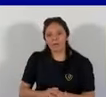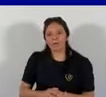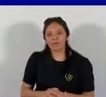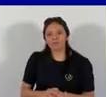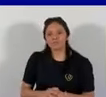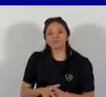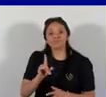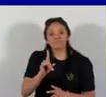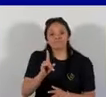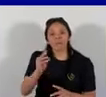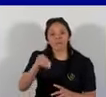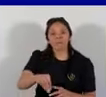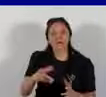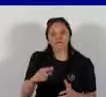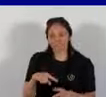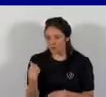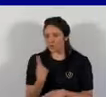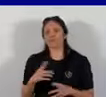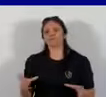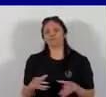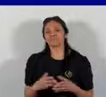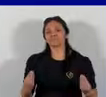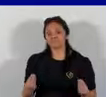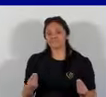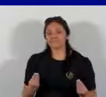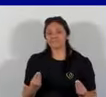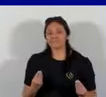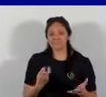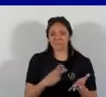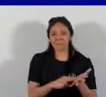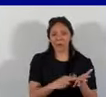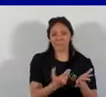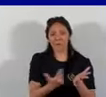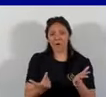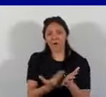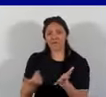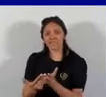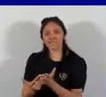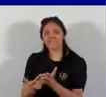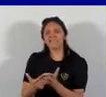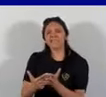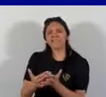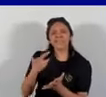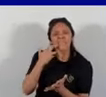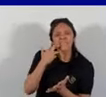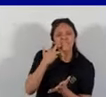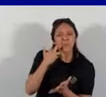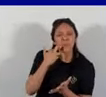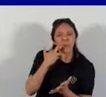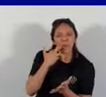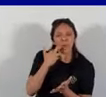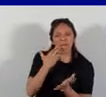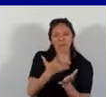By more than 30% In fact, we even gave ourselves the luxury of lowering taxes